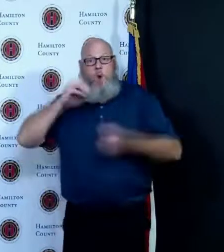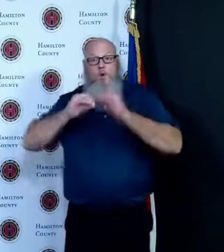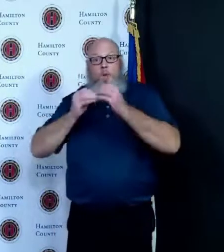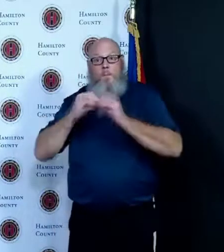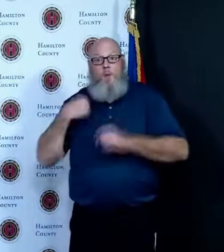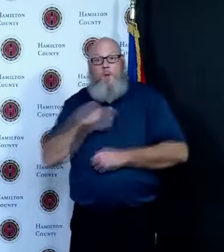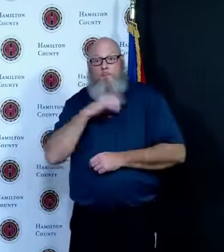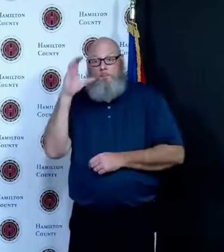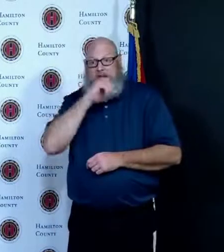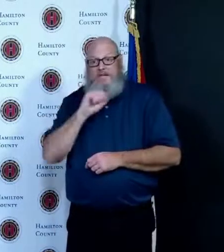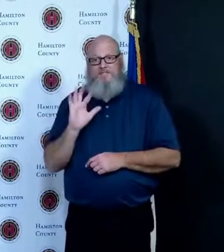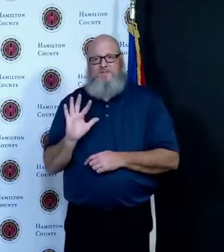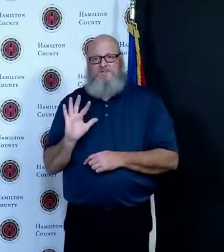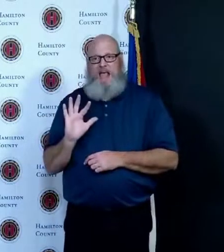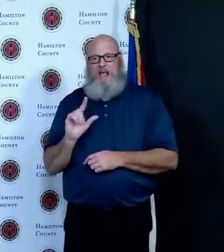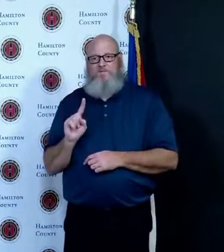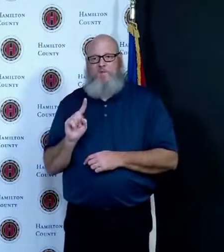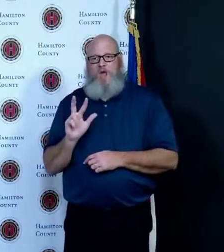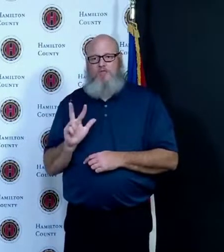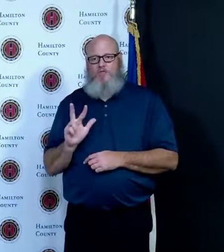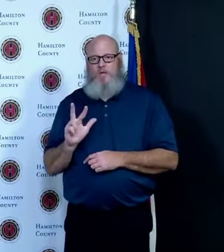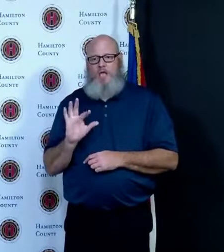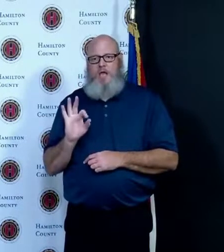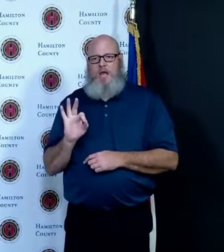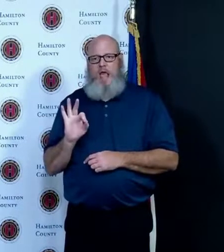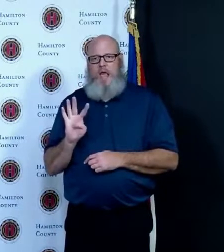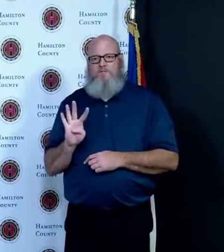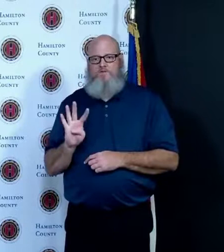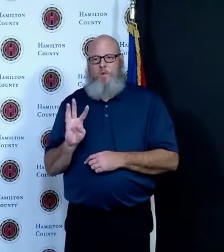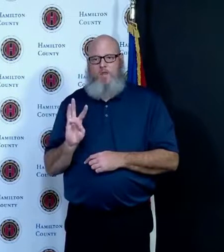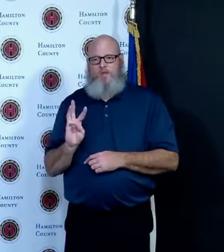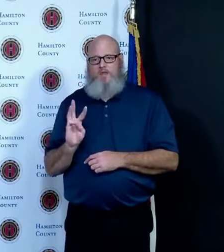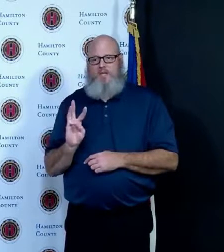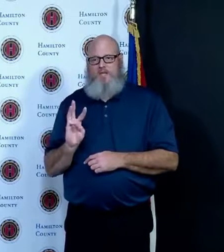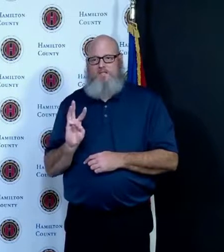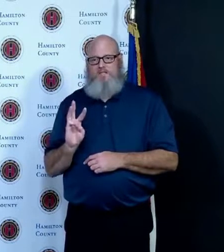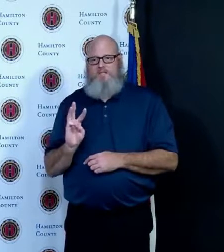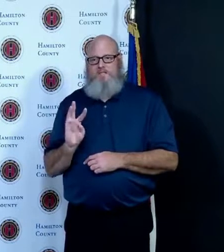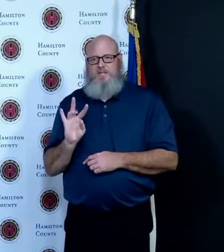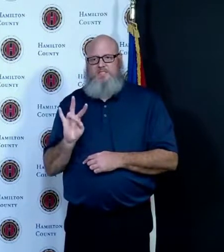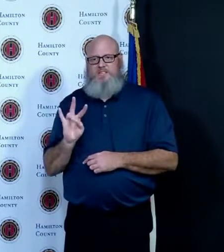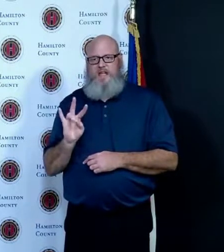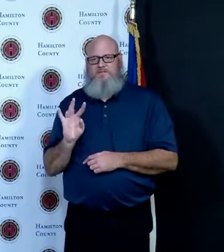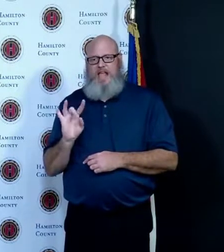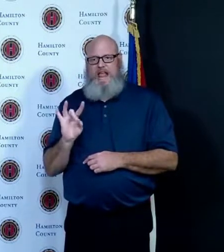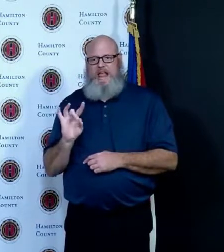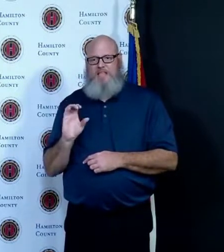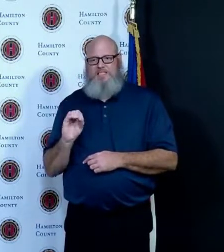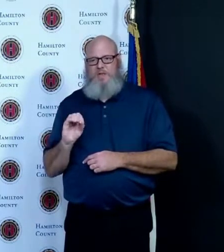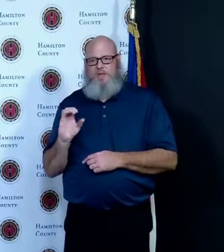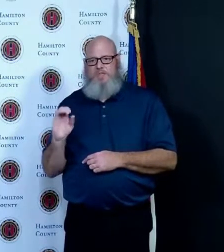did you have a question for myself or Nick well I would I would love your input on sort of